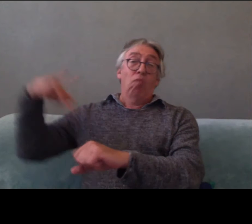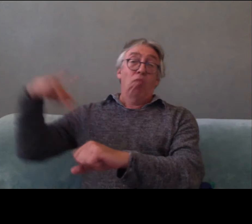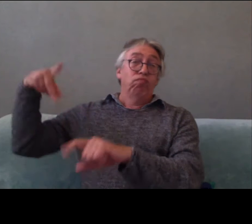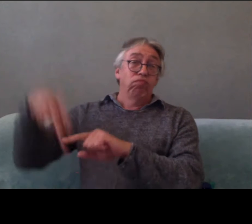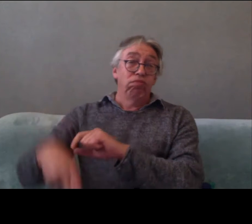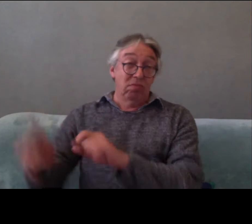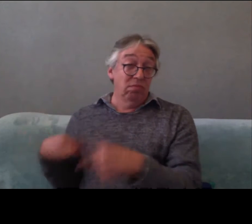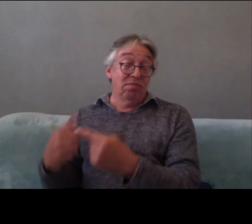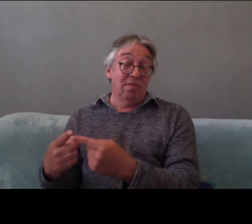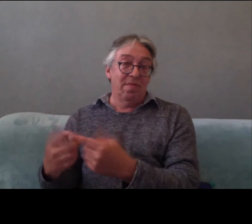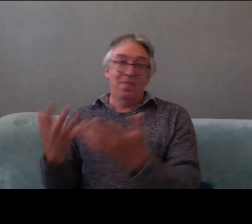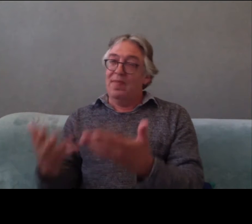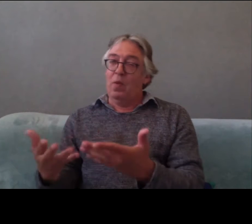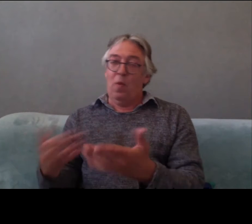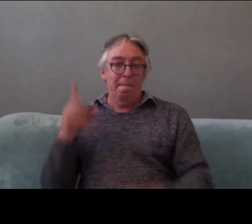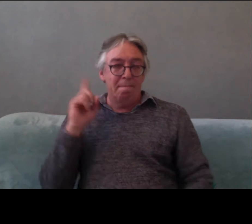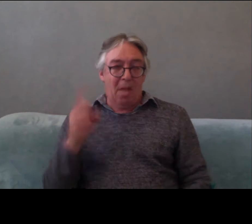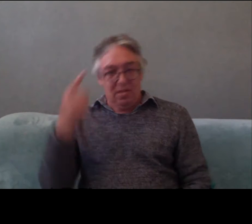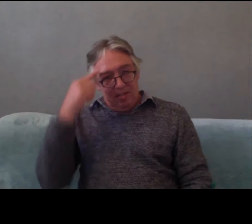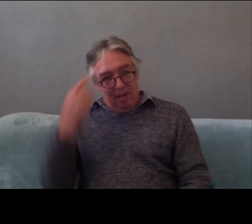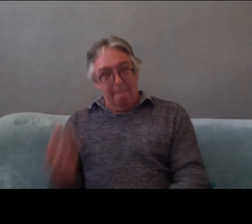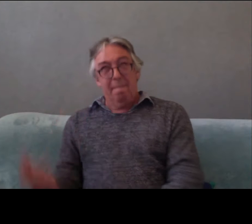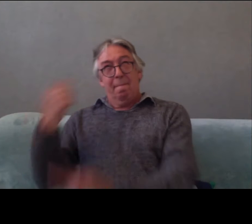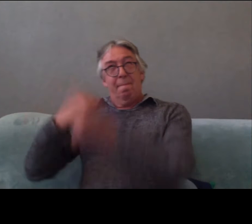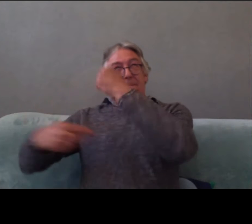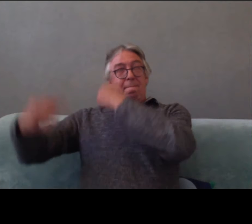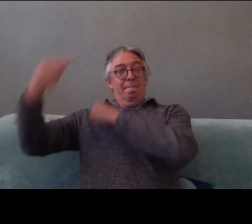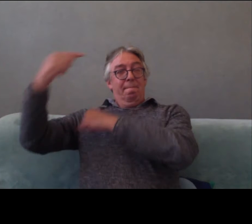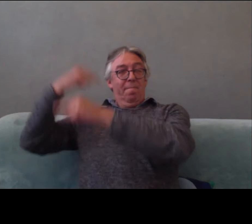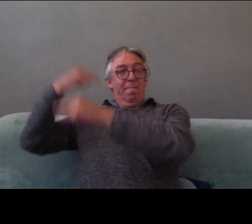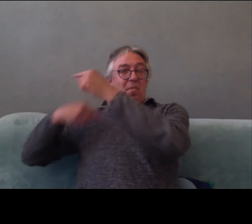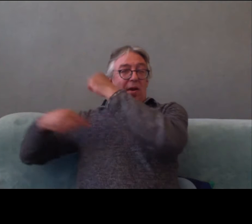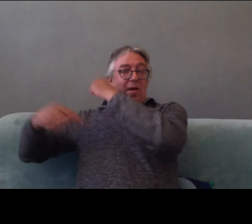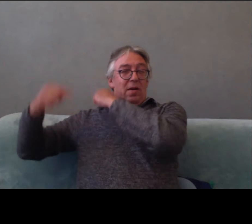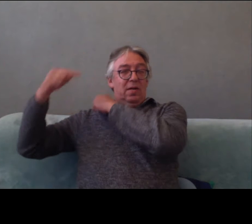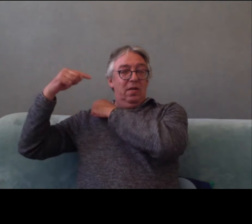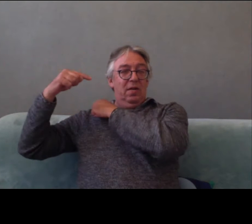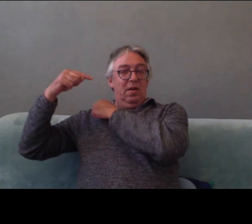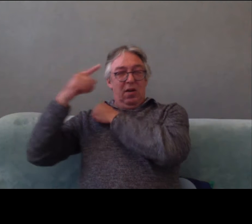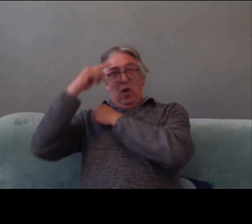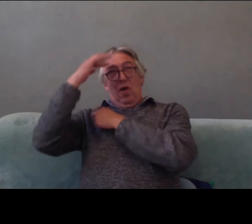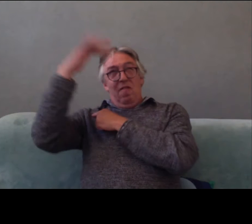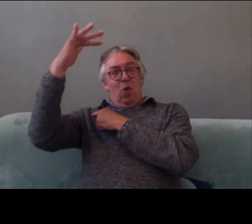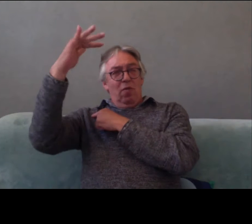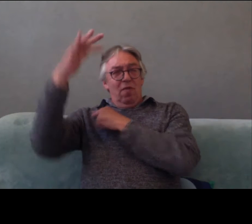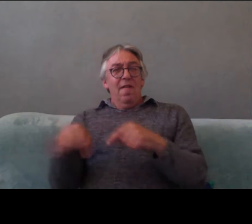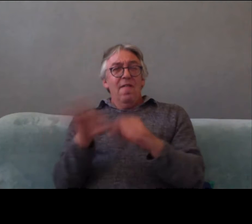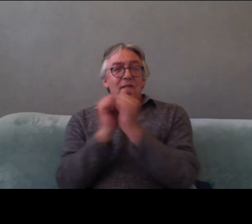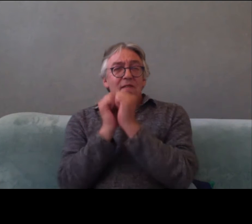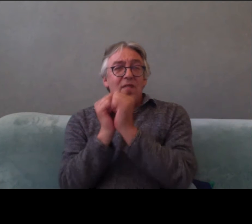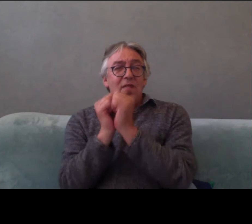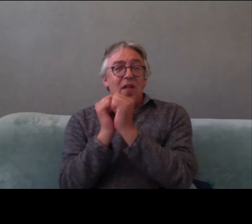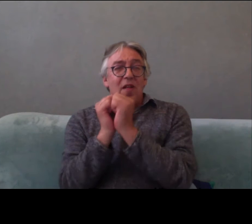We need to return to the values that we've had in Europe.